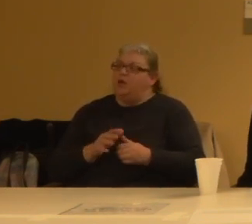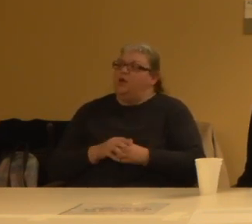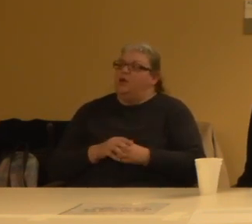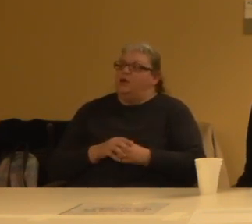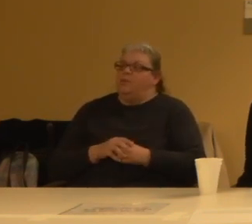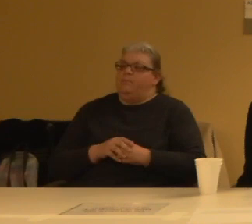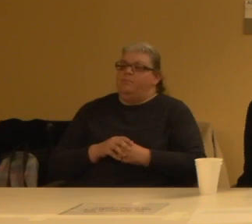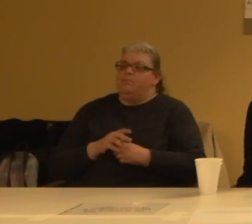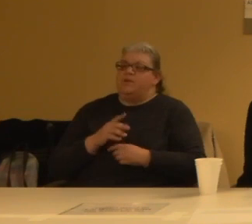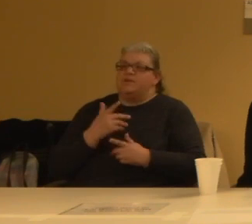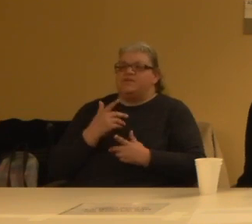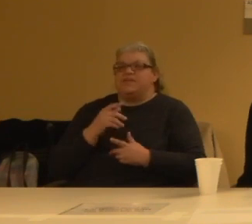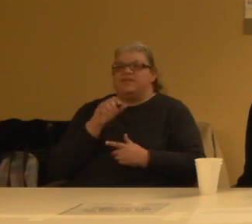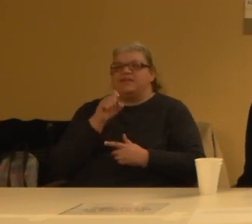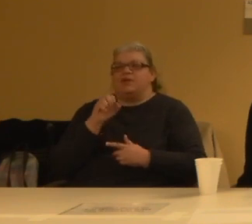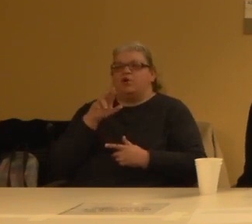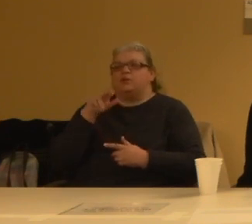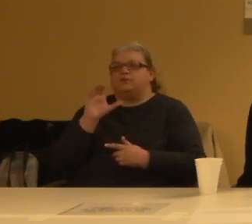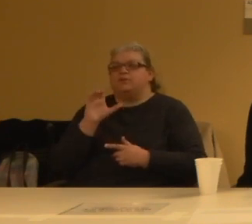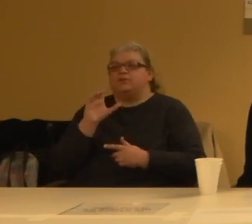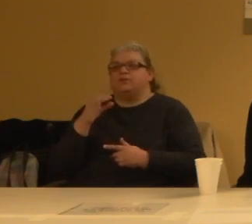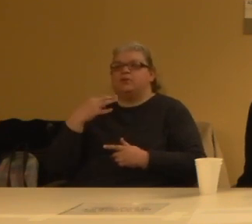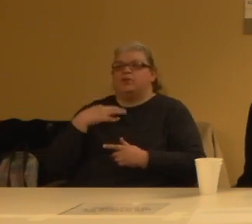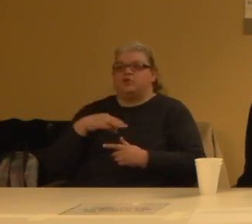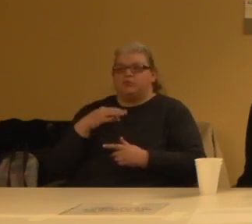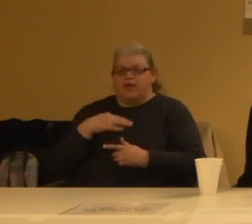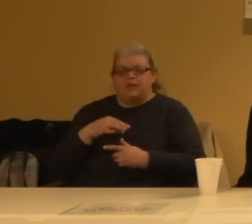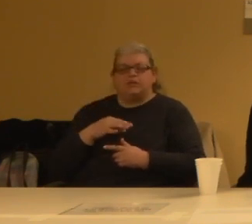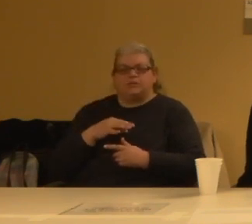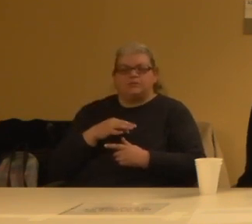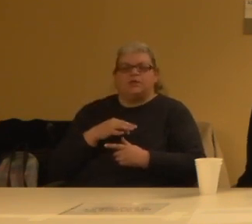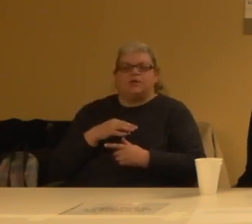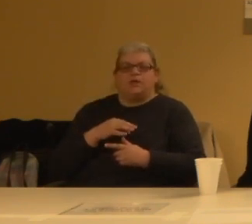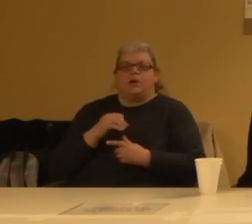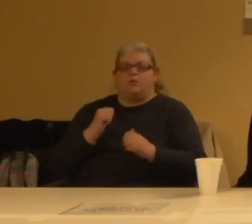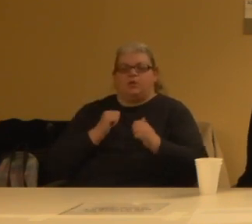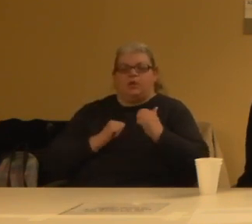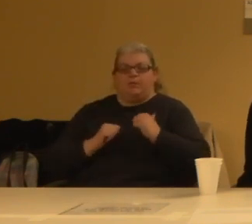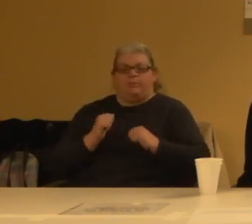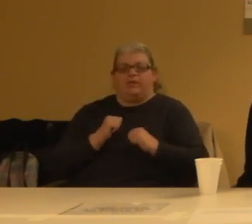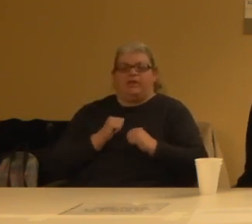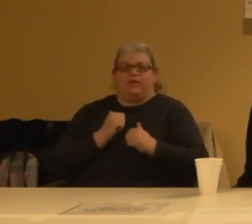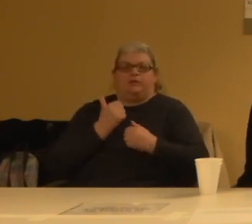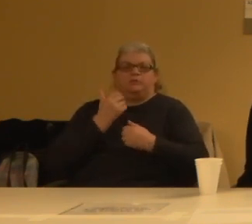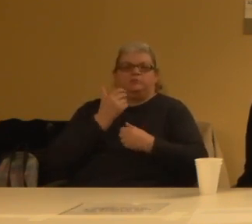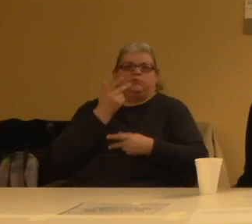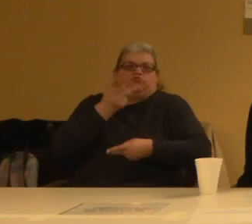but they were rewarding you for employee retention. This is, sorry, Celise, being a management wonk.